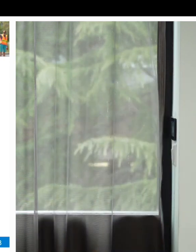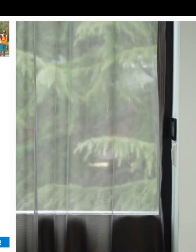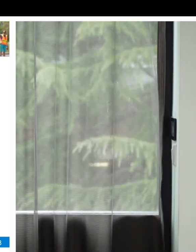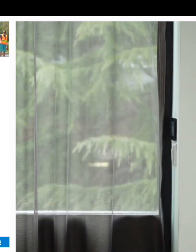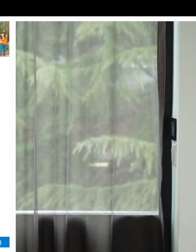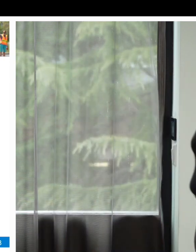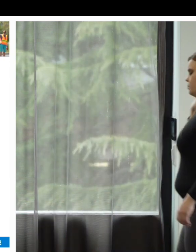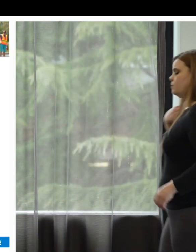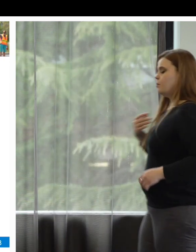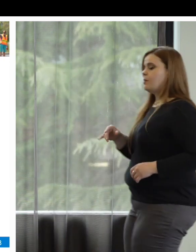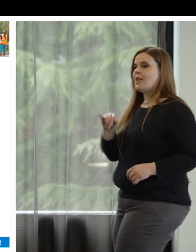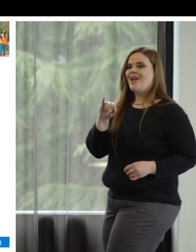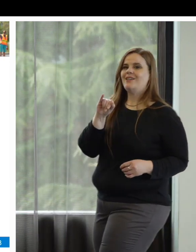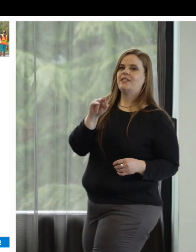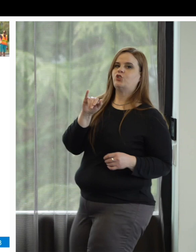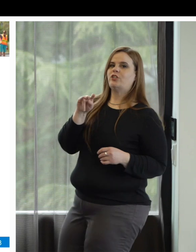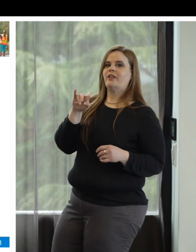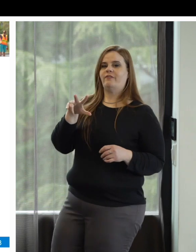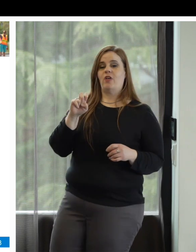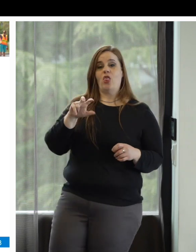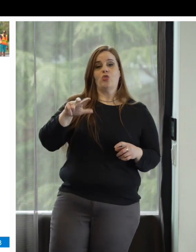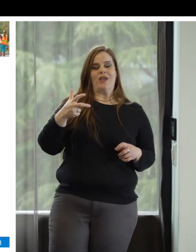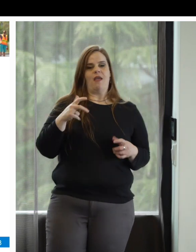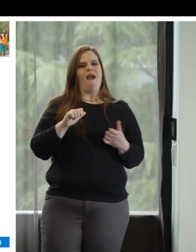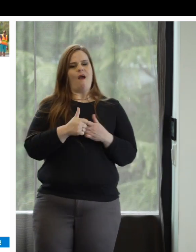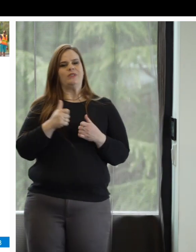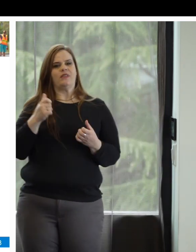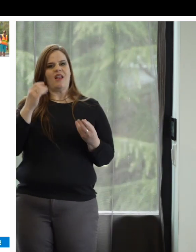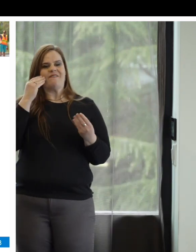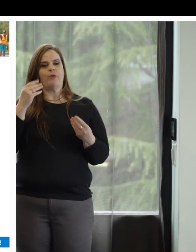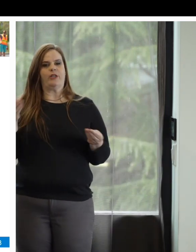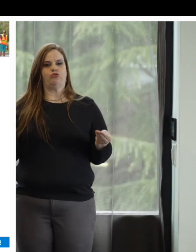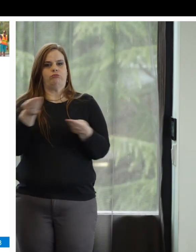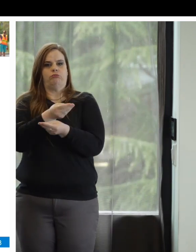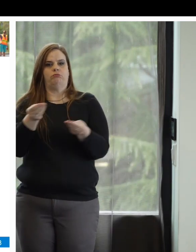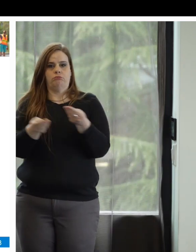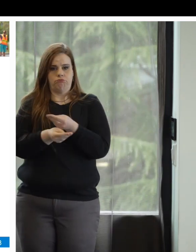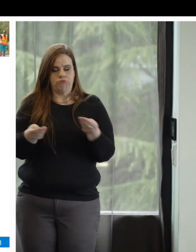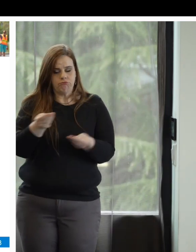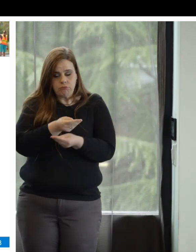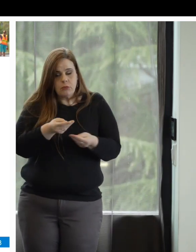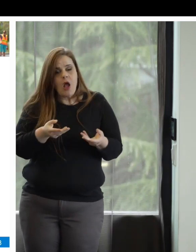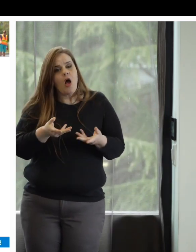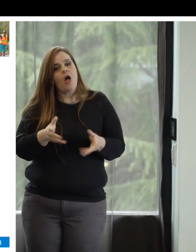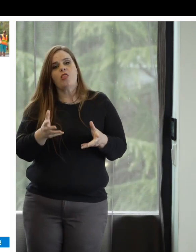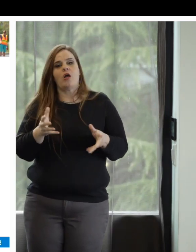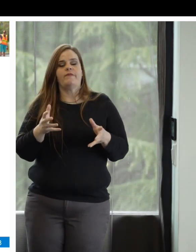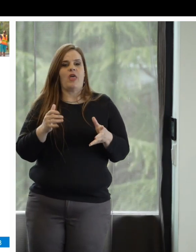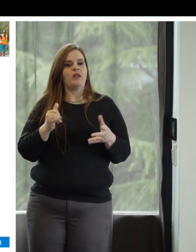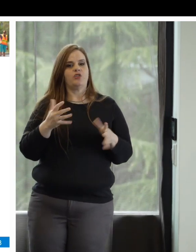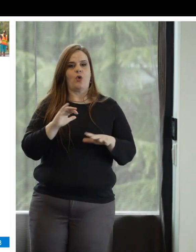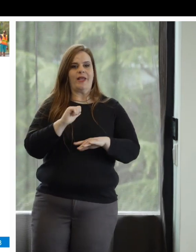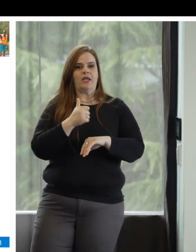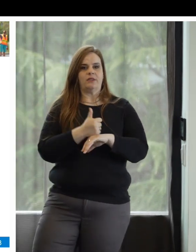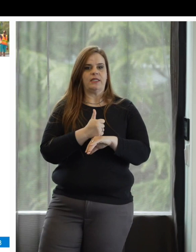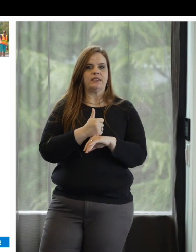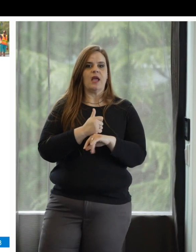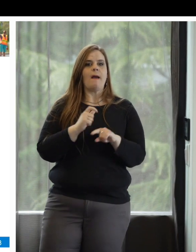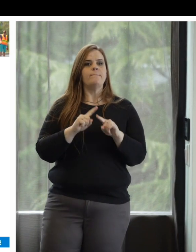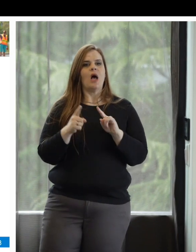how that information is exchanged. A lot of that is already existing. But somebody came asked the